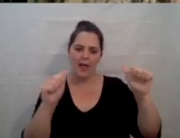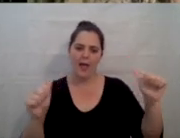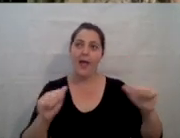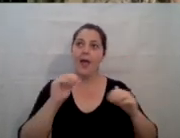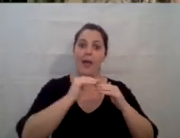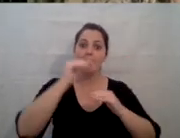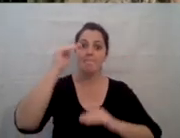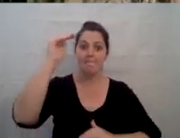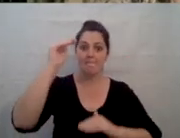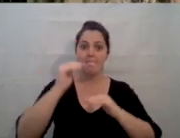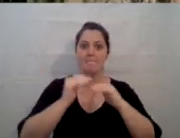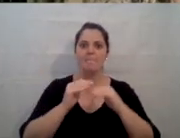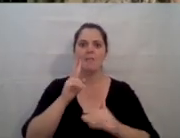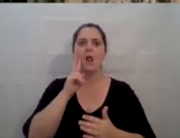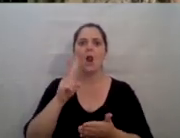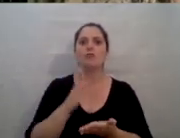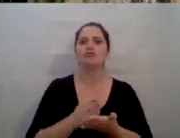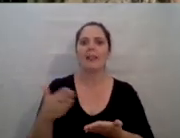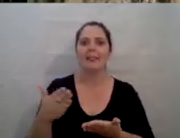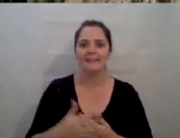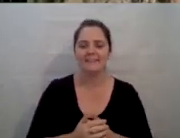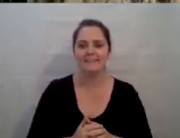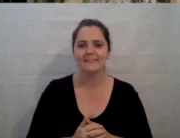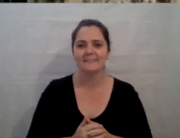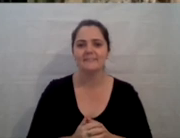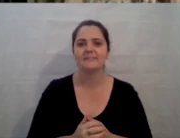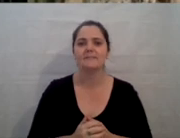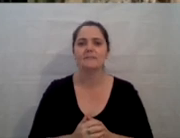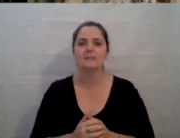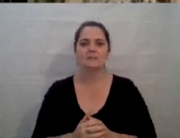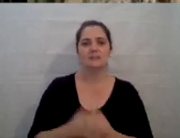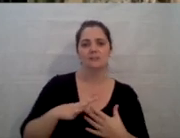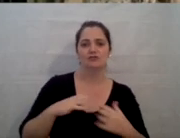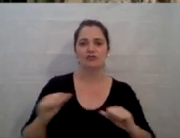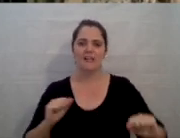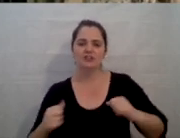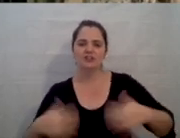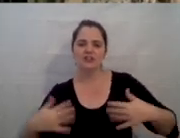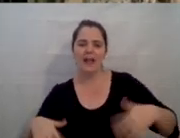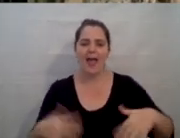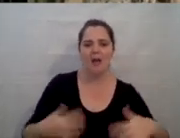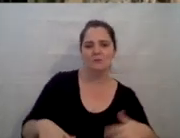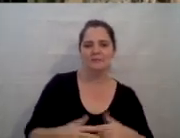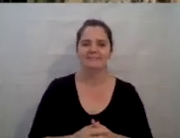body and that's what we're gonna do, so let's begin. You guys need to shake it out for a second before we get into this? Yeah there we go, alright.